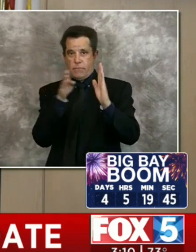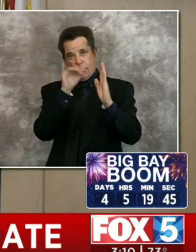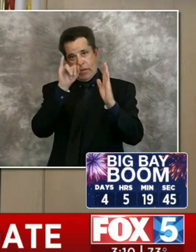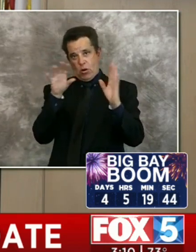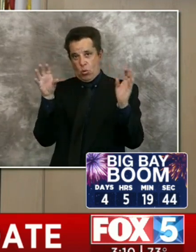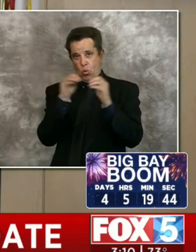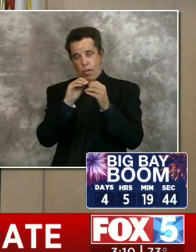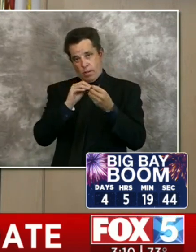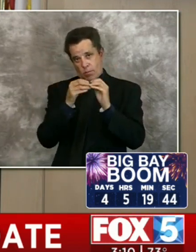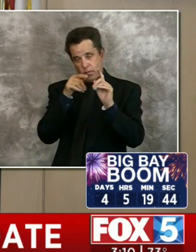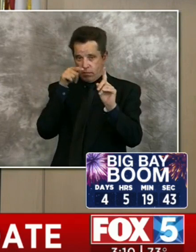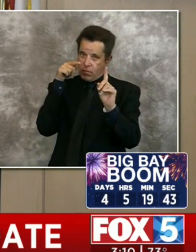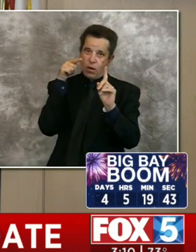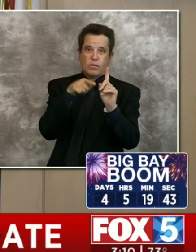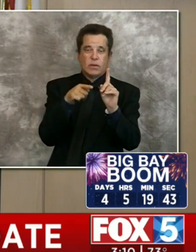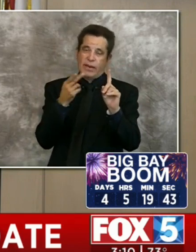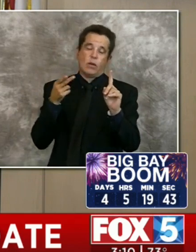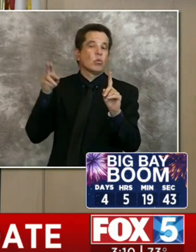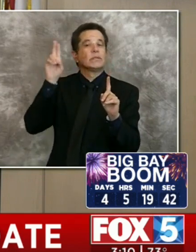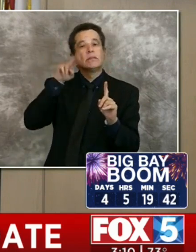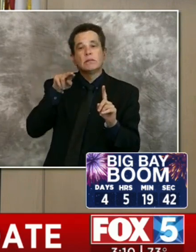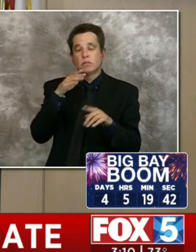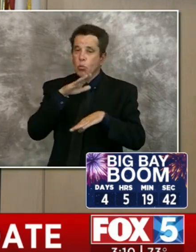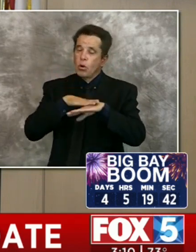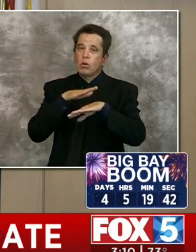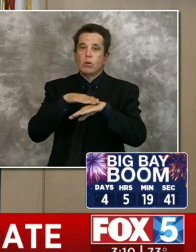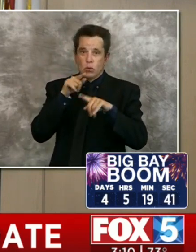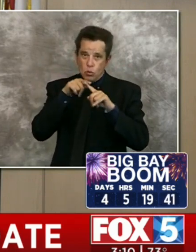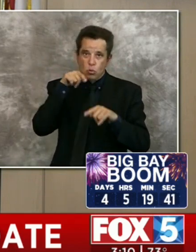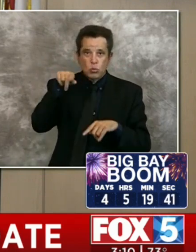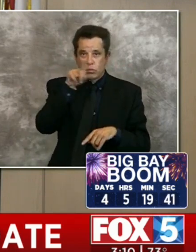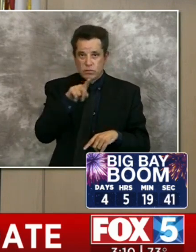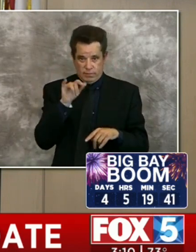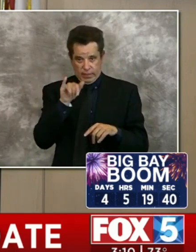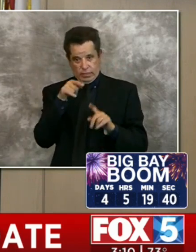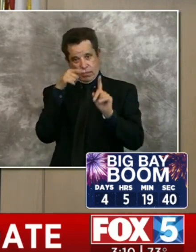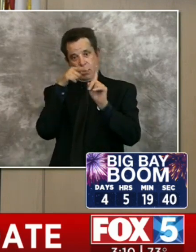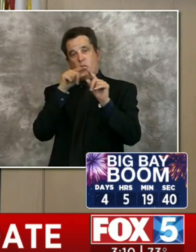GROUP OF 20 TO 40 UP 20 TO IT, 29 YEARS OF AGE. THE TOTAL